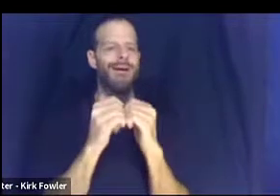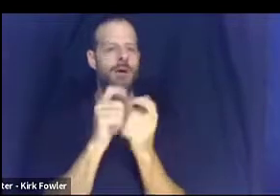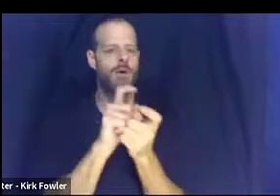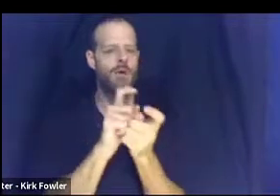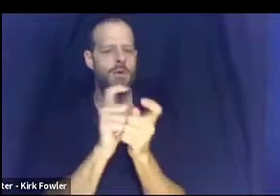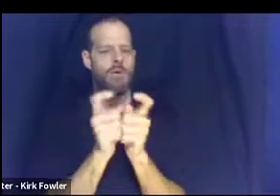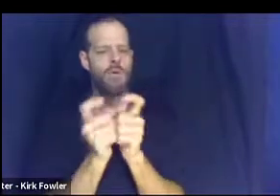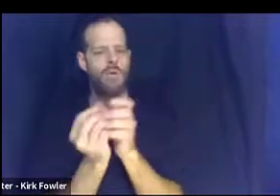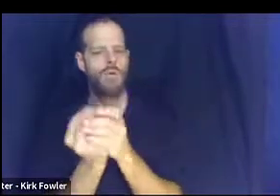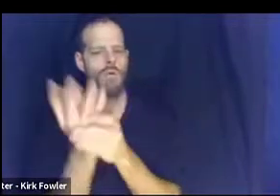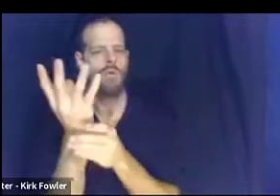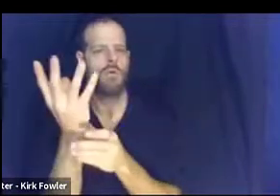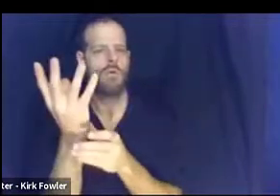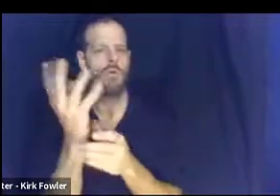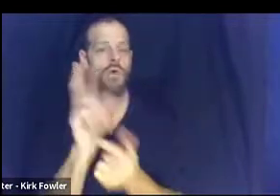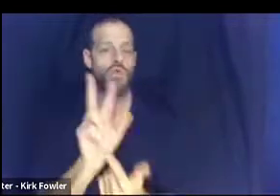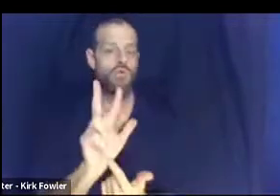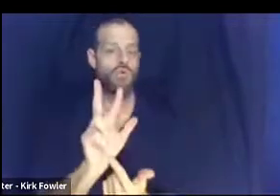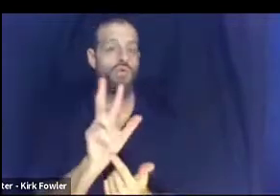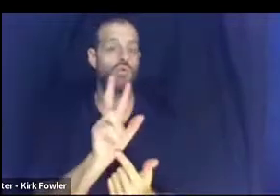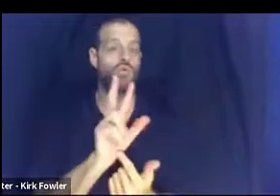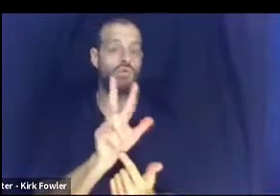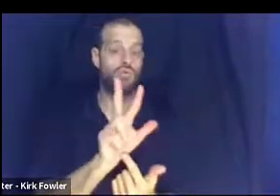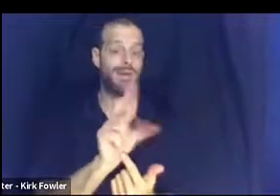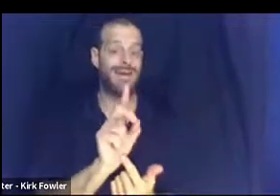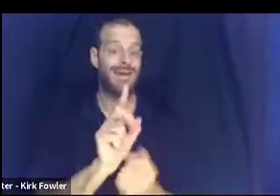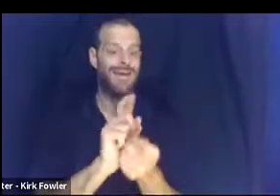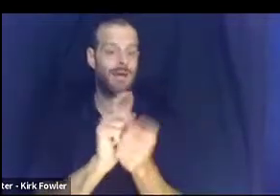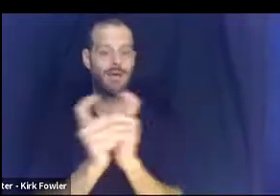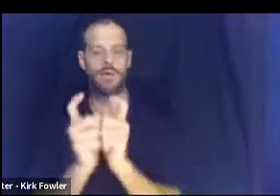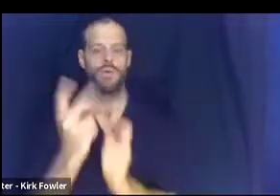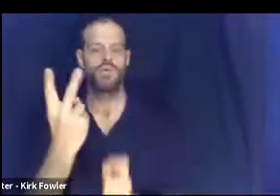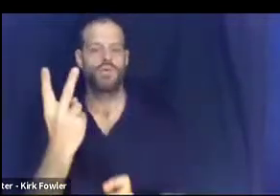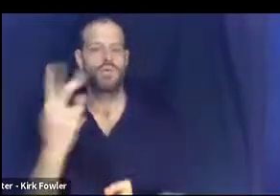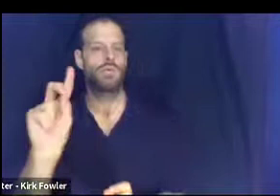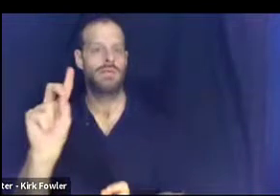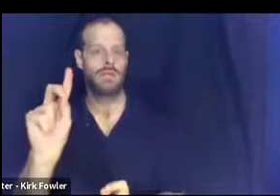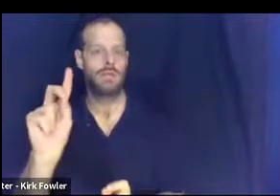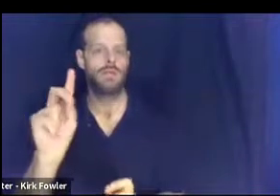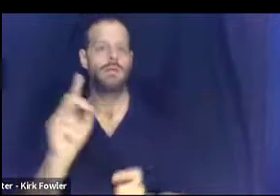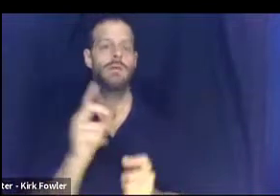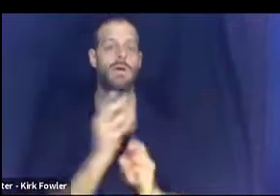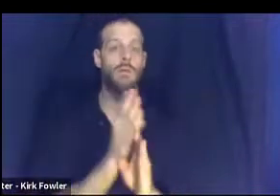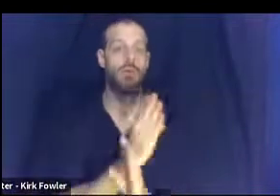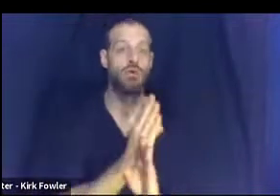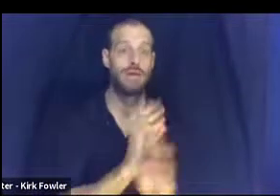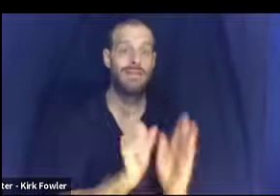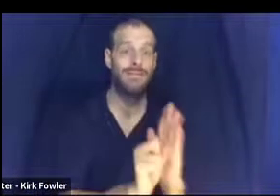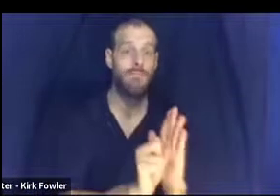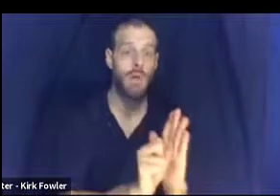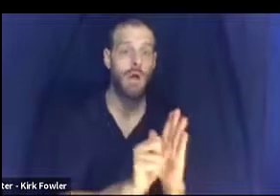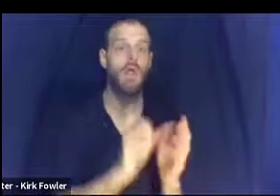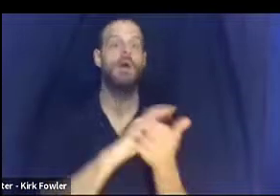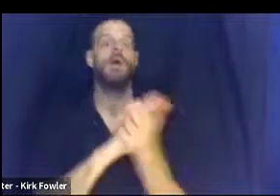from 3D to 2D, from pre-symbolic to symbolic, and then on, into developing complex language?